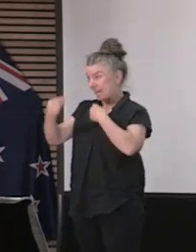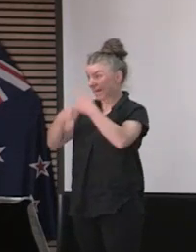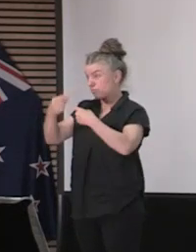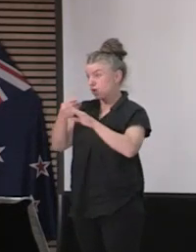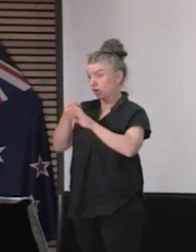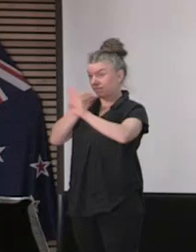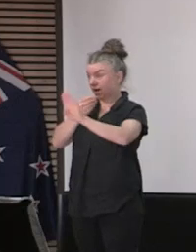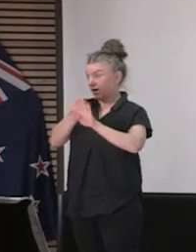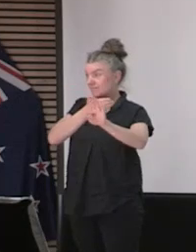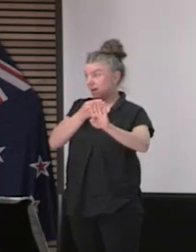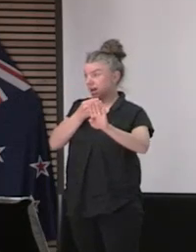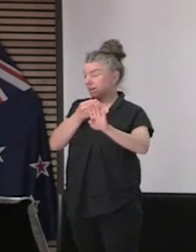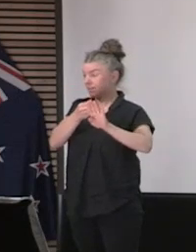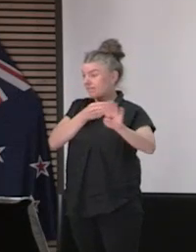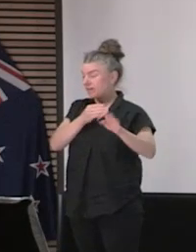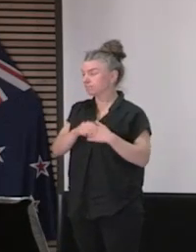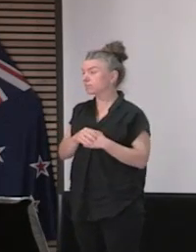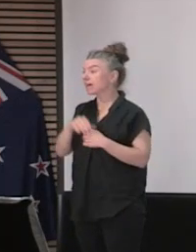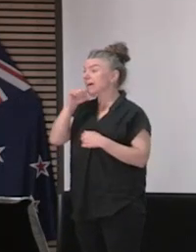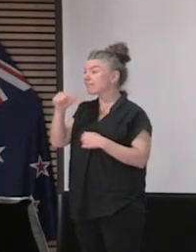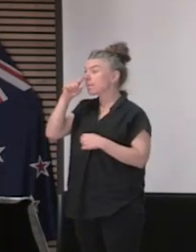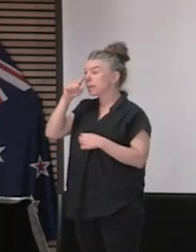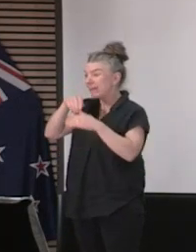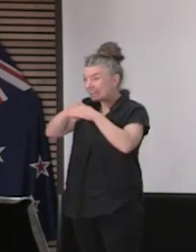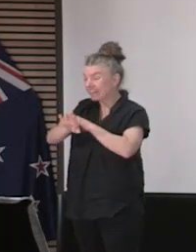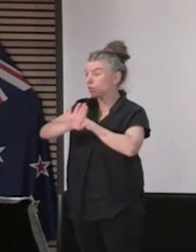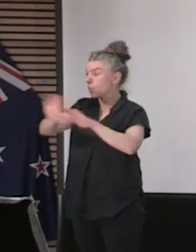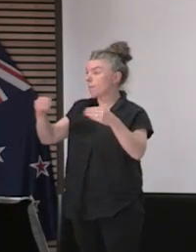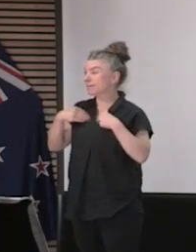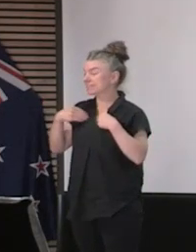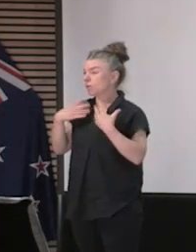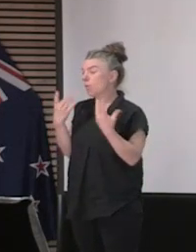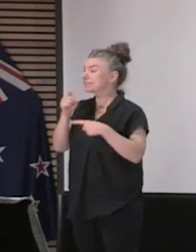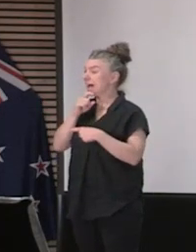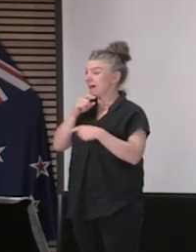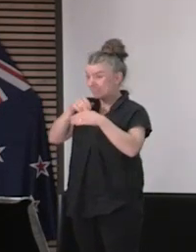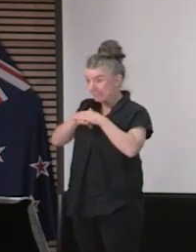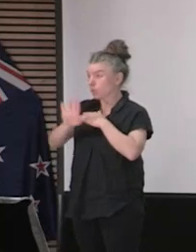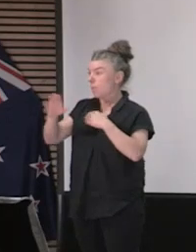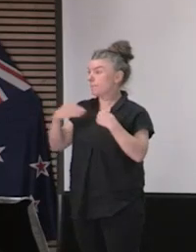Can we contacttrace all of the customers, all your employees that youwork with? And do you, or willyou need PPE?